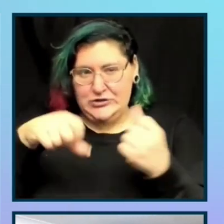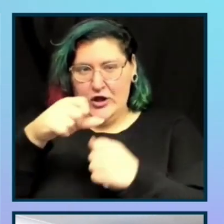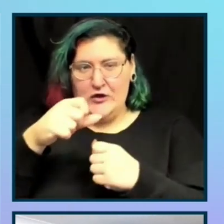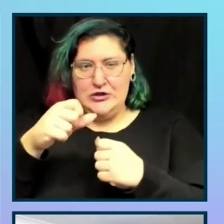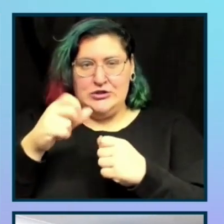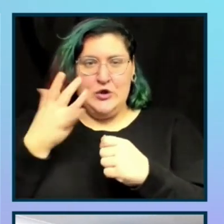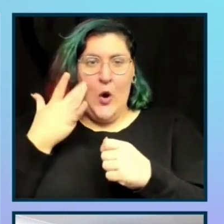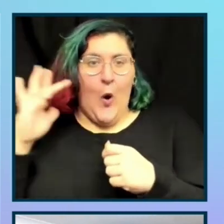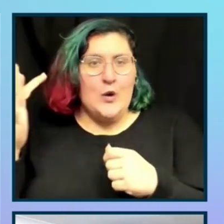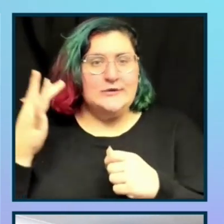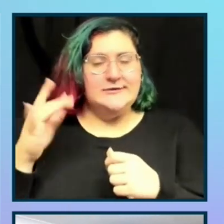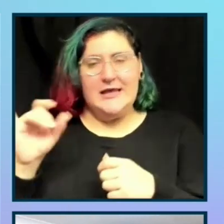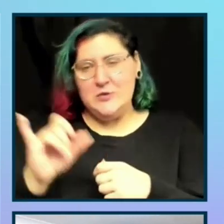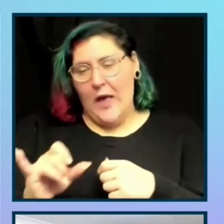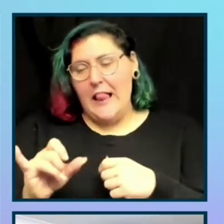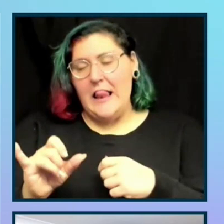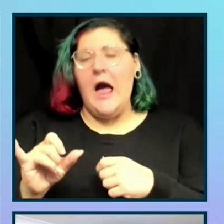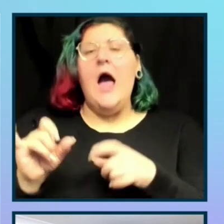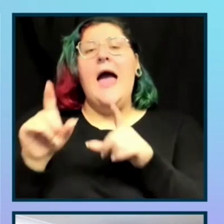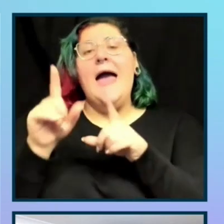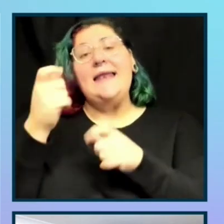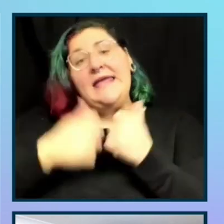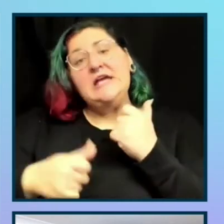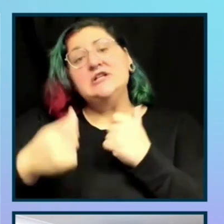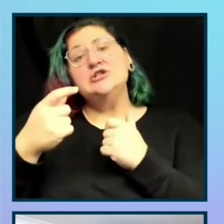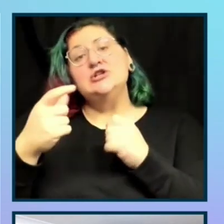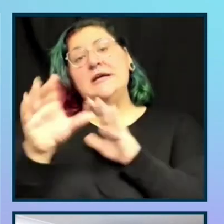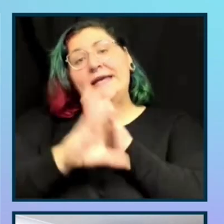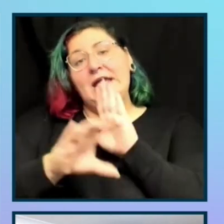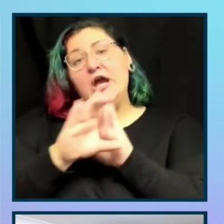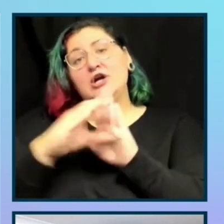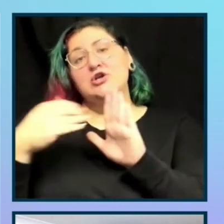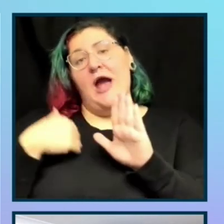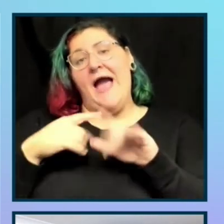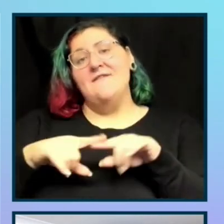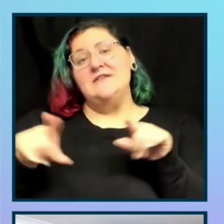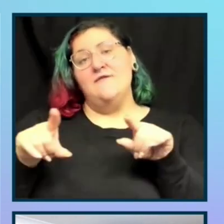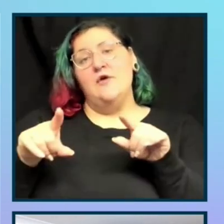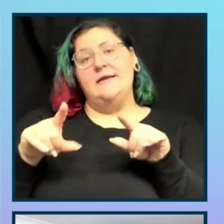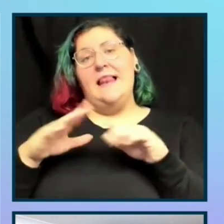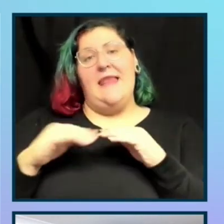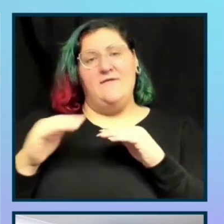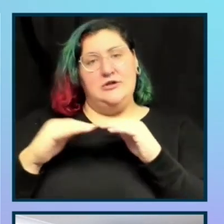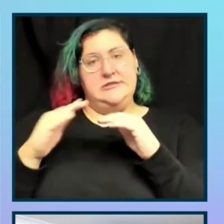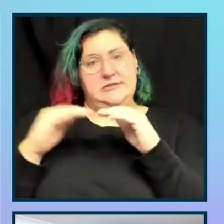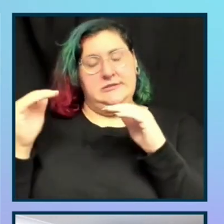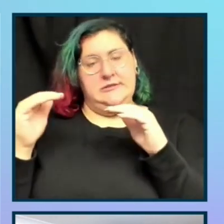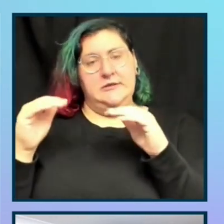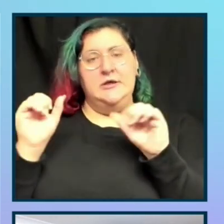So you can be level one in Hunter's Call level 10 in Order of Souls, level 50 in the Merchant Alliance, for instance.